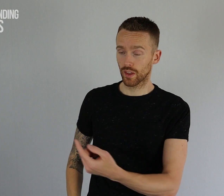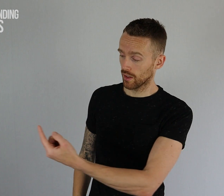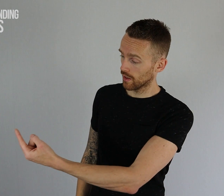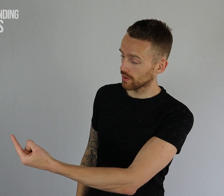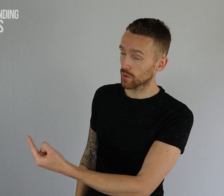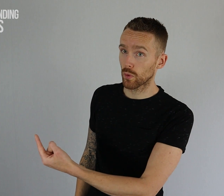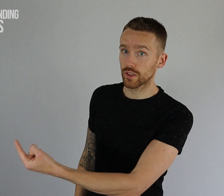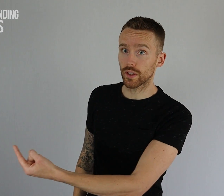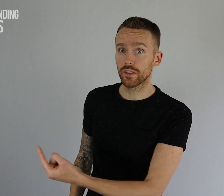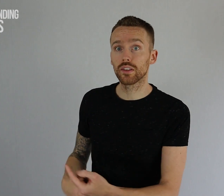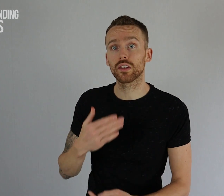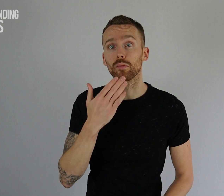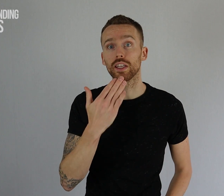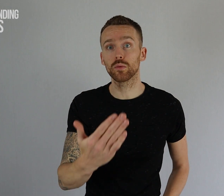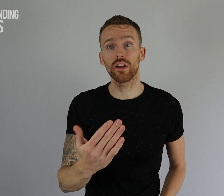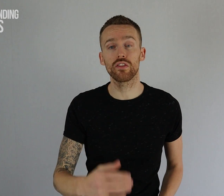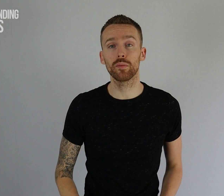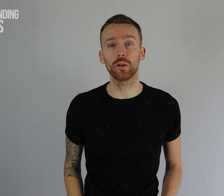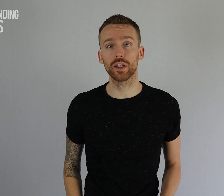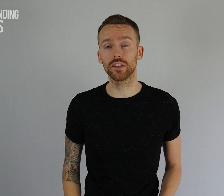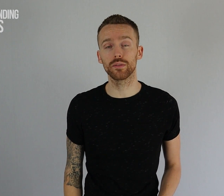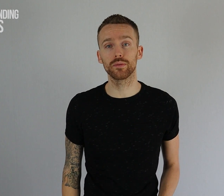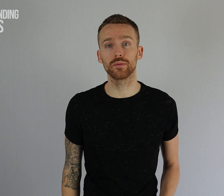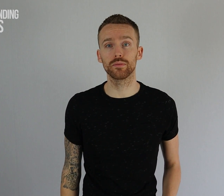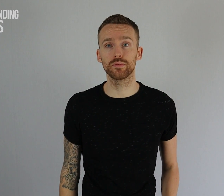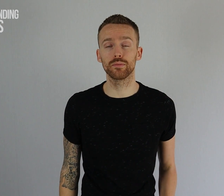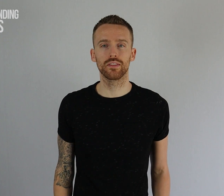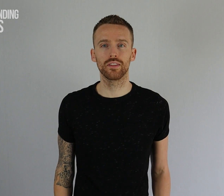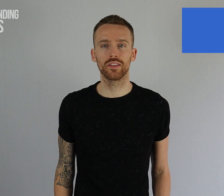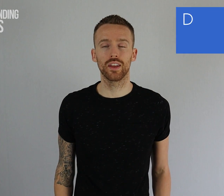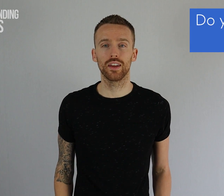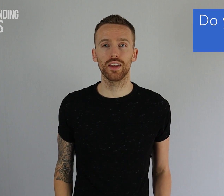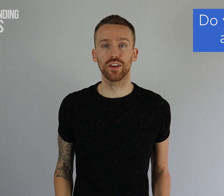Just point to it and sign please, wherever it might be.